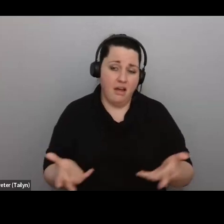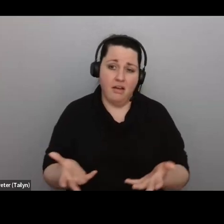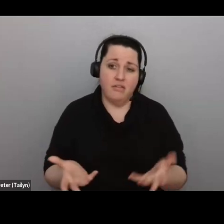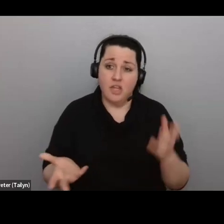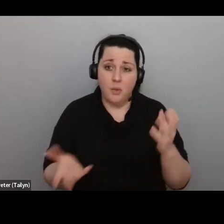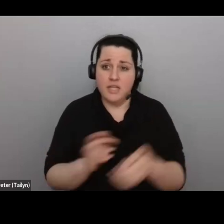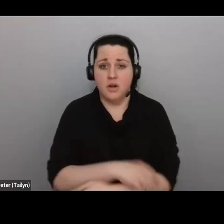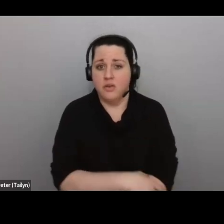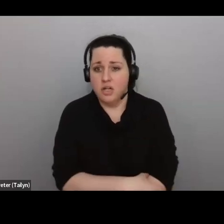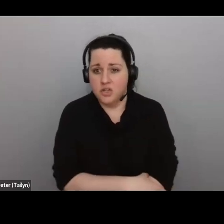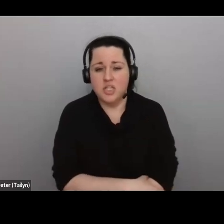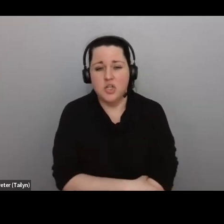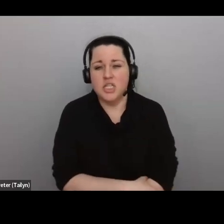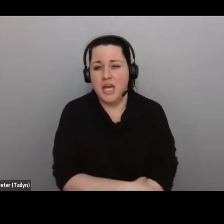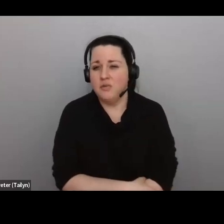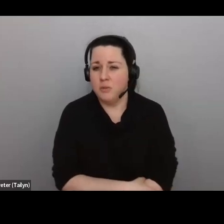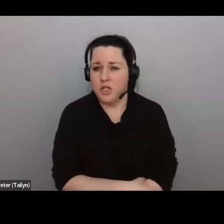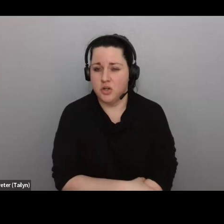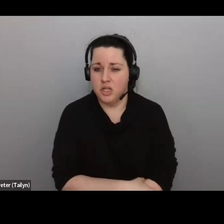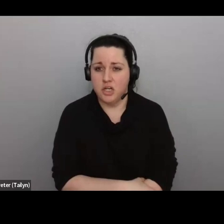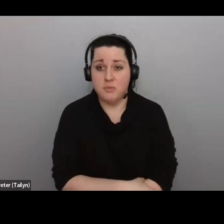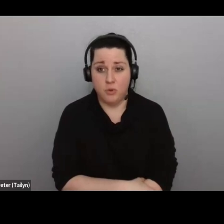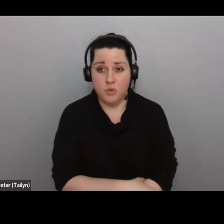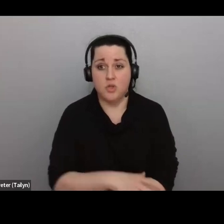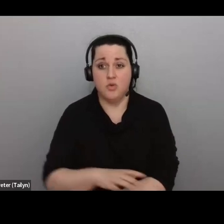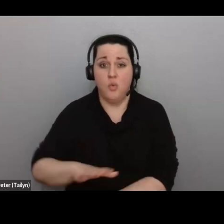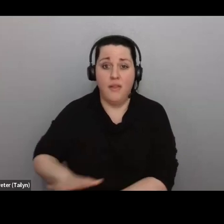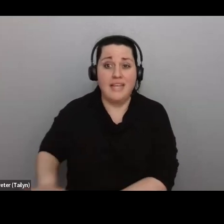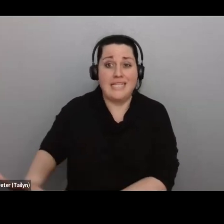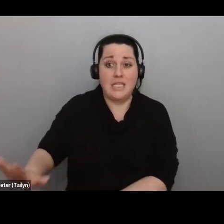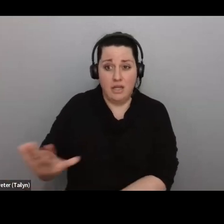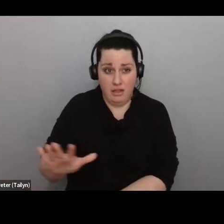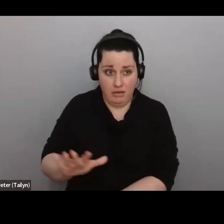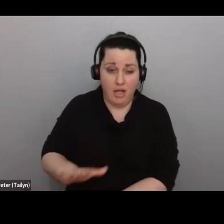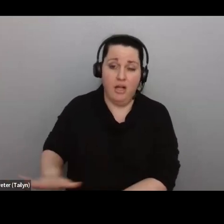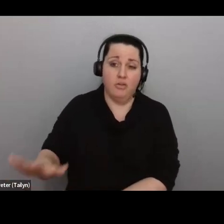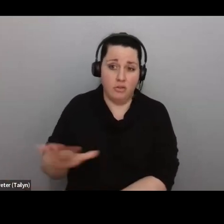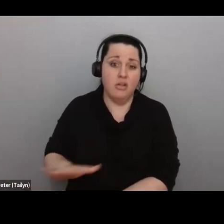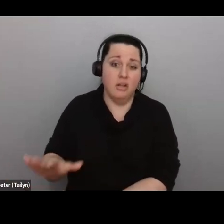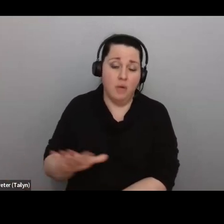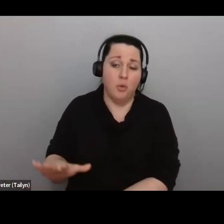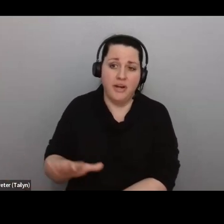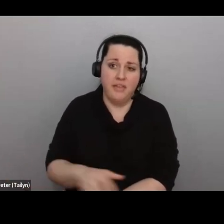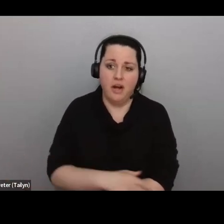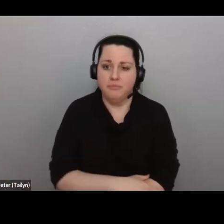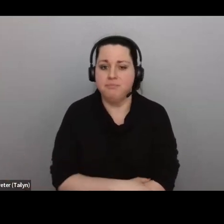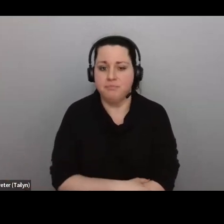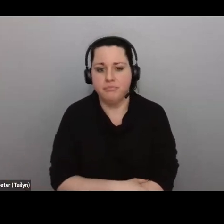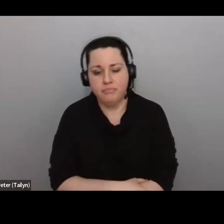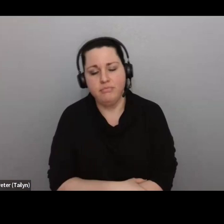ASL Interpreter (Tailyn): than the US or other countries. So you just kind of want to make sure that you're exposed to what is ASL Interpreter (Tailyn): appropriate there.